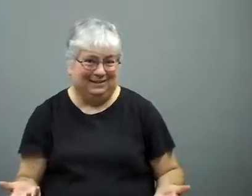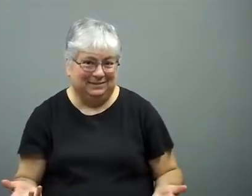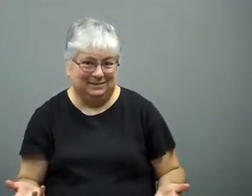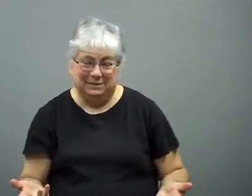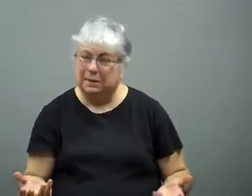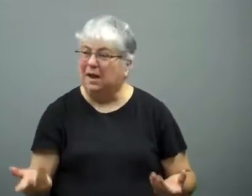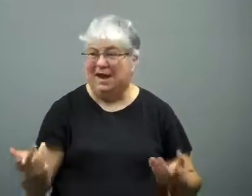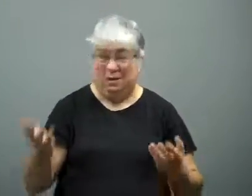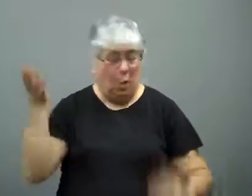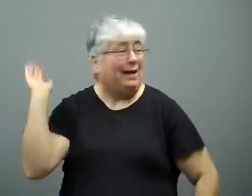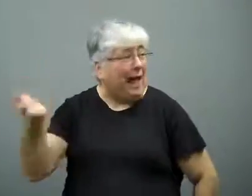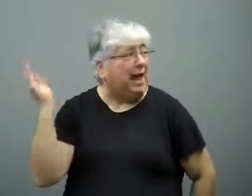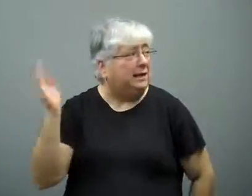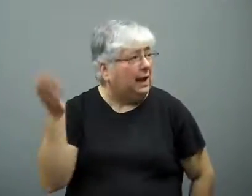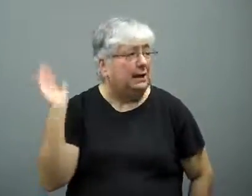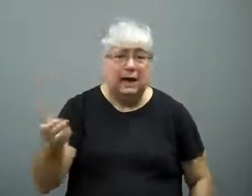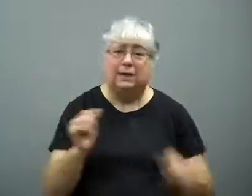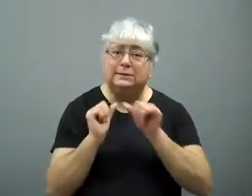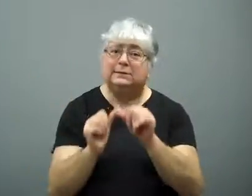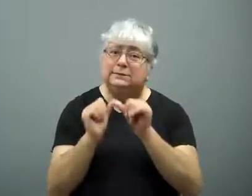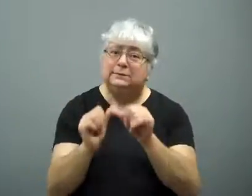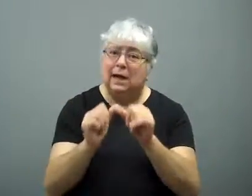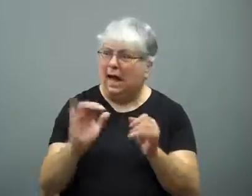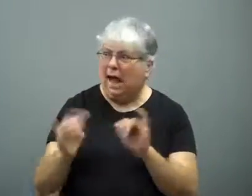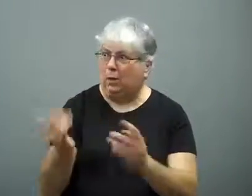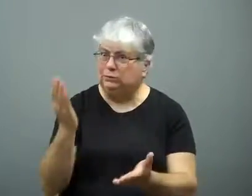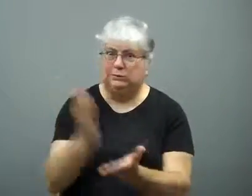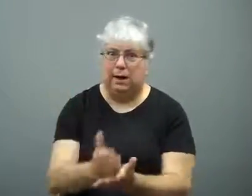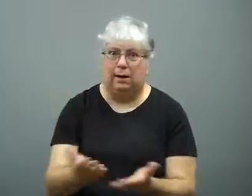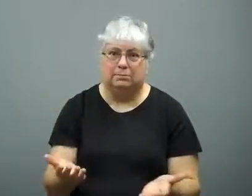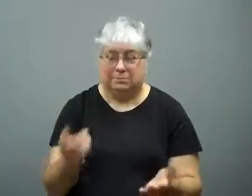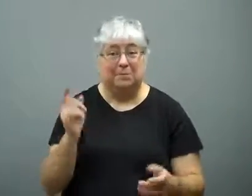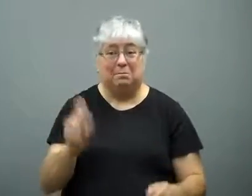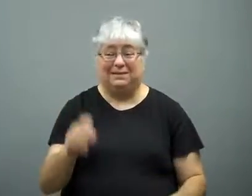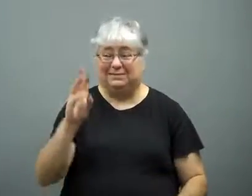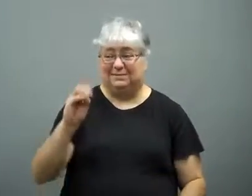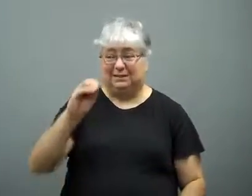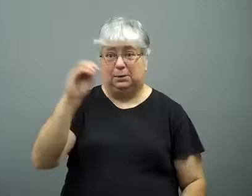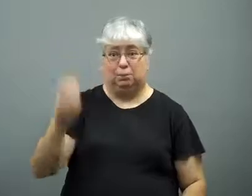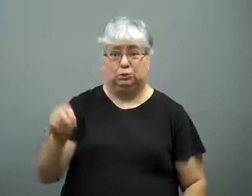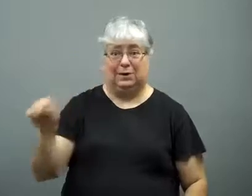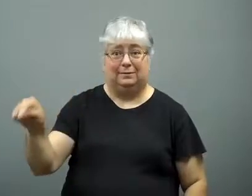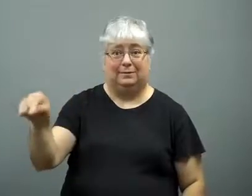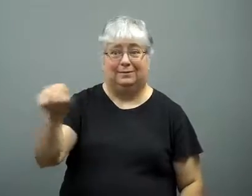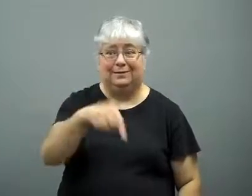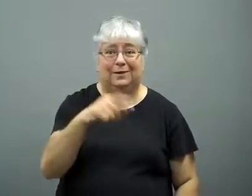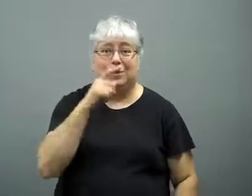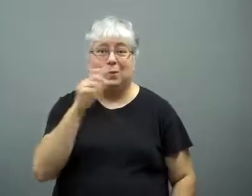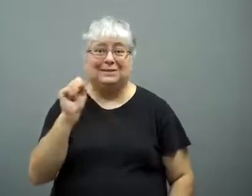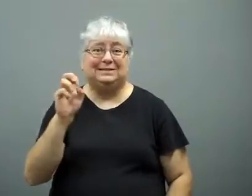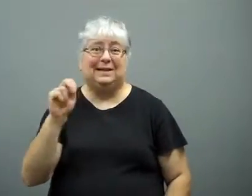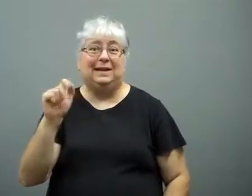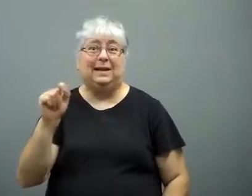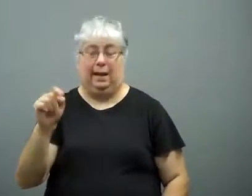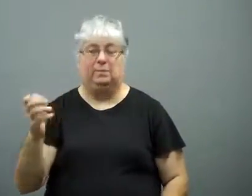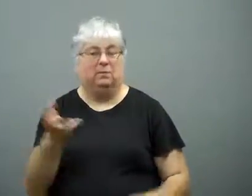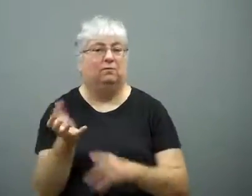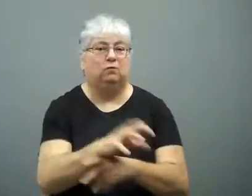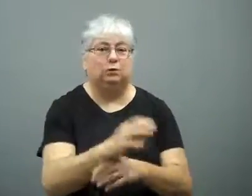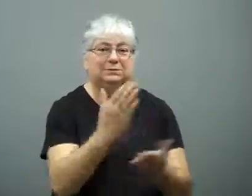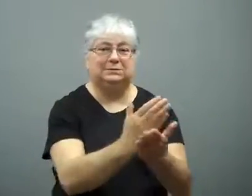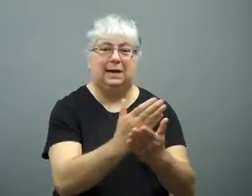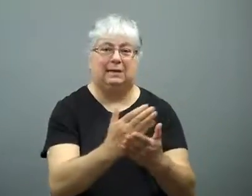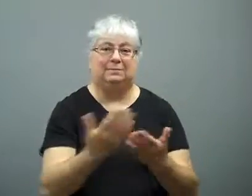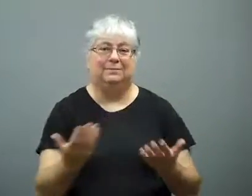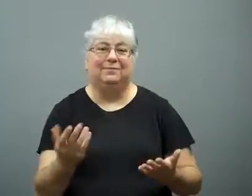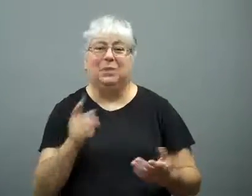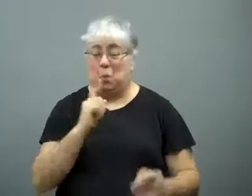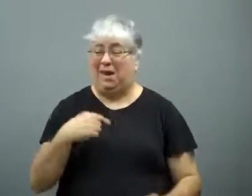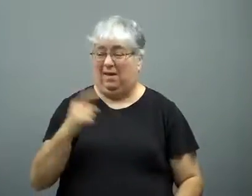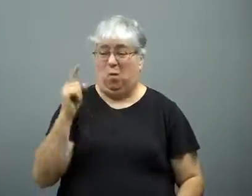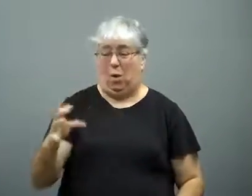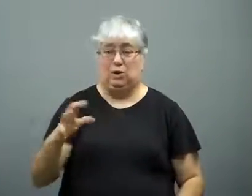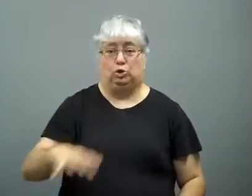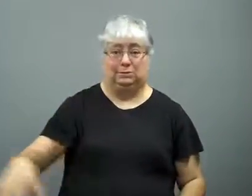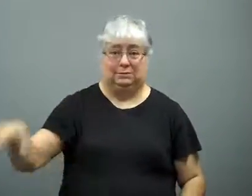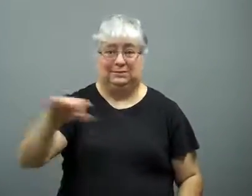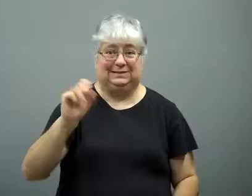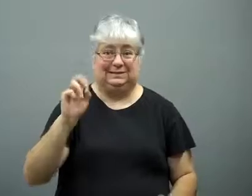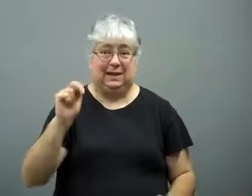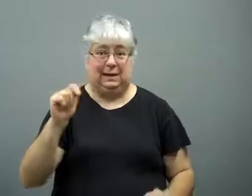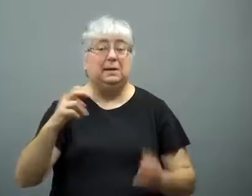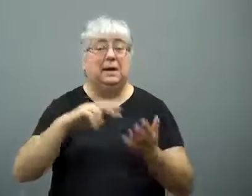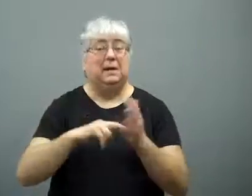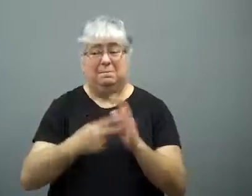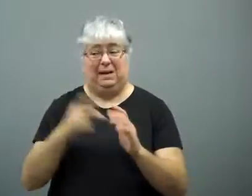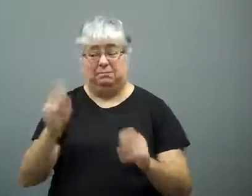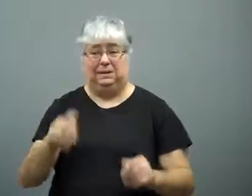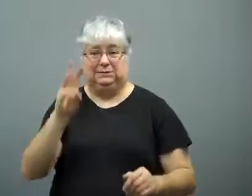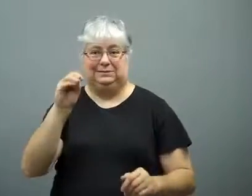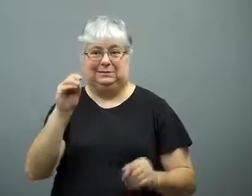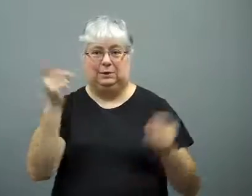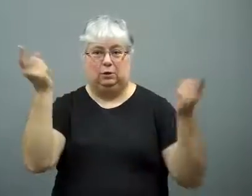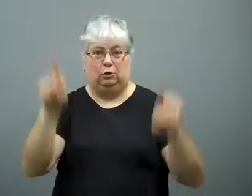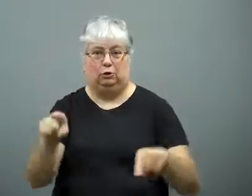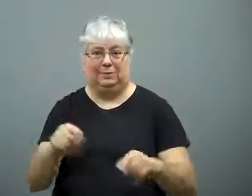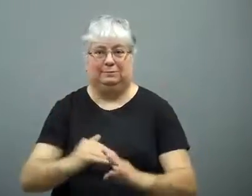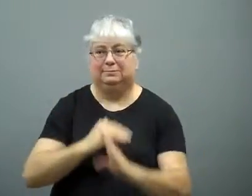It takes a 60% majority to make them stop talking.